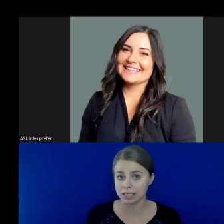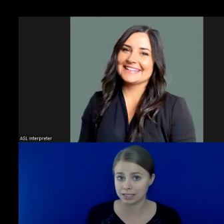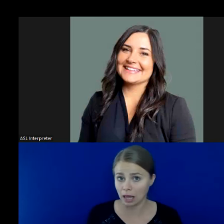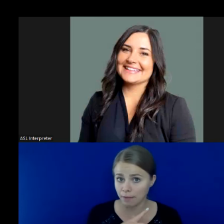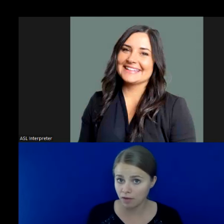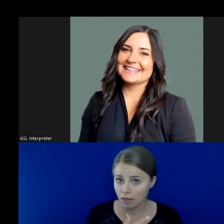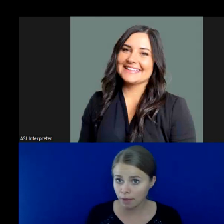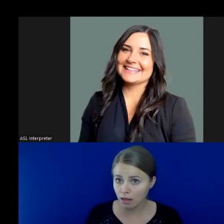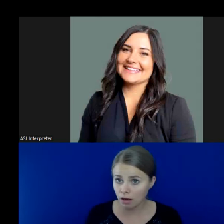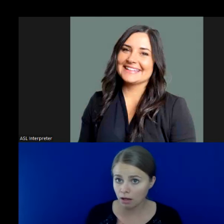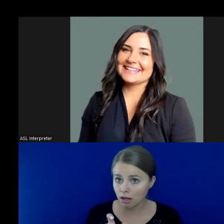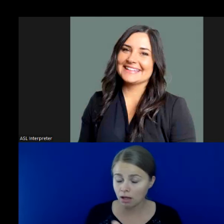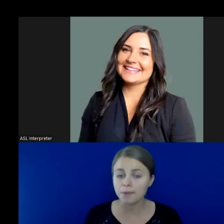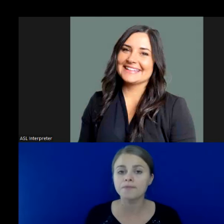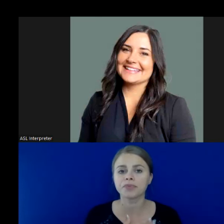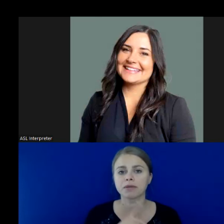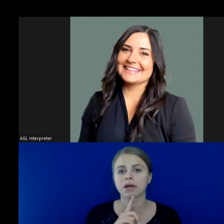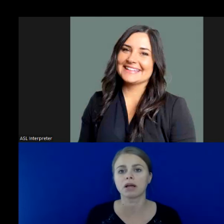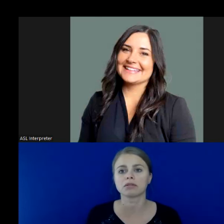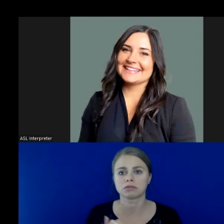So, my answer is yes.